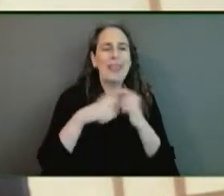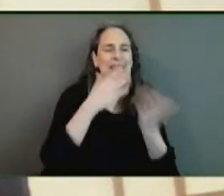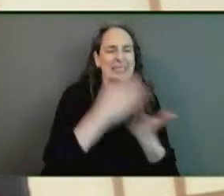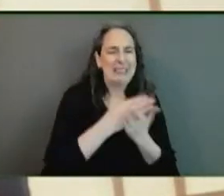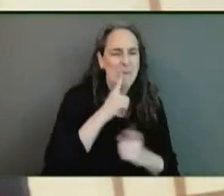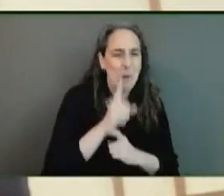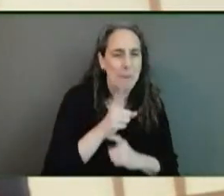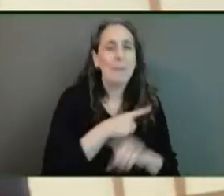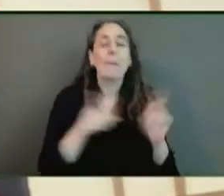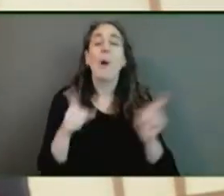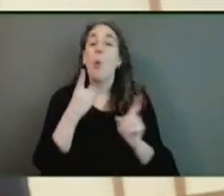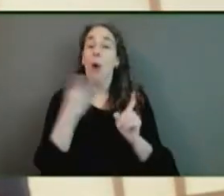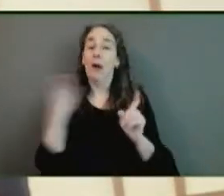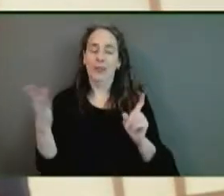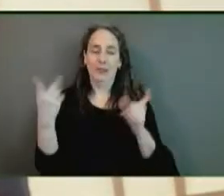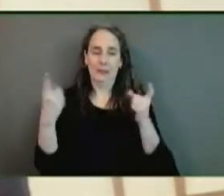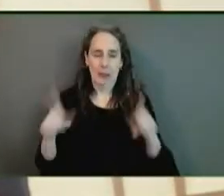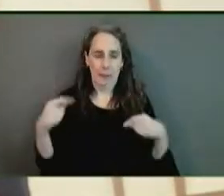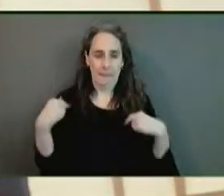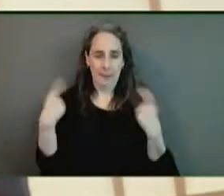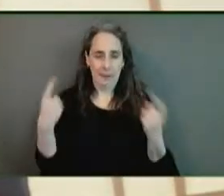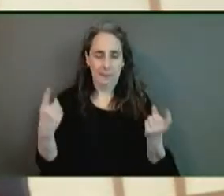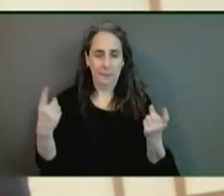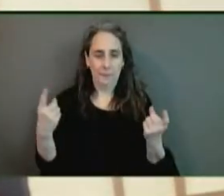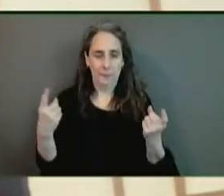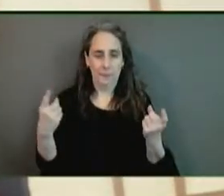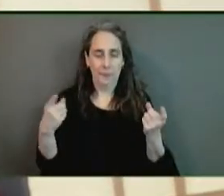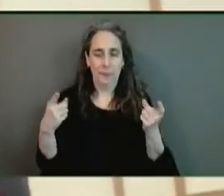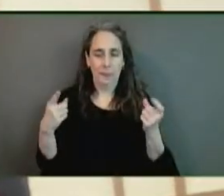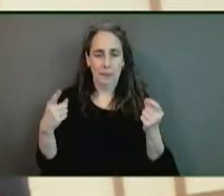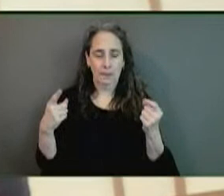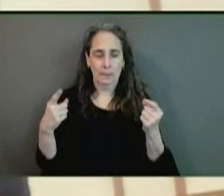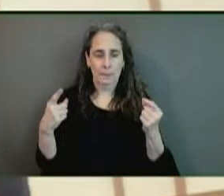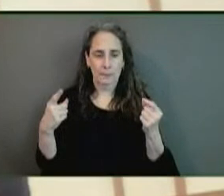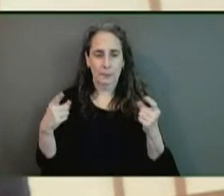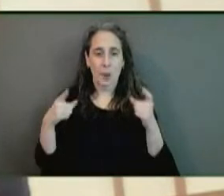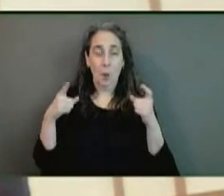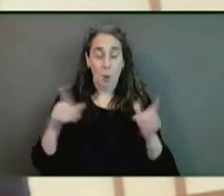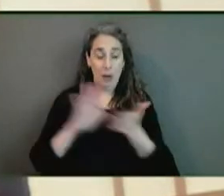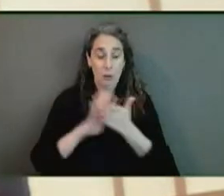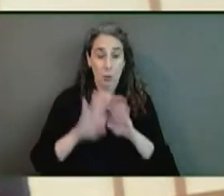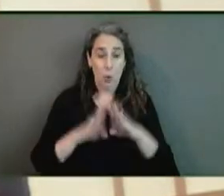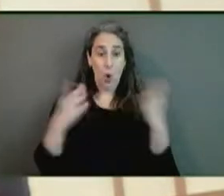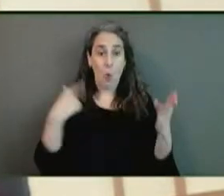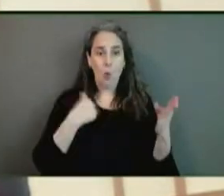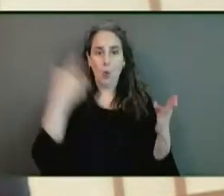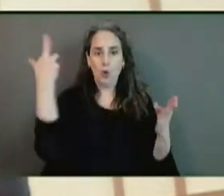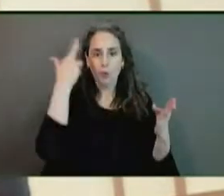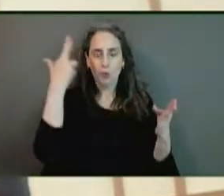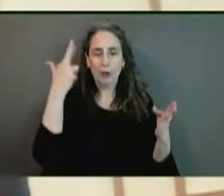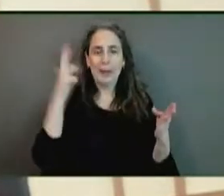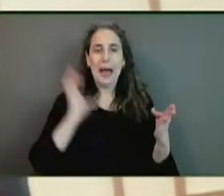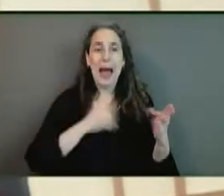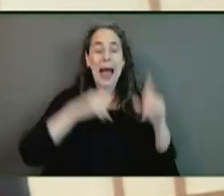lot of what I would do a bit more of thishan'll stop for just a second. But one of the